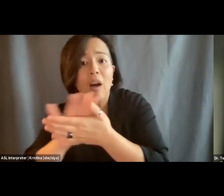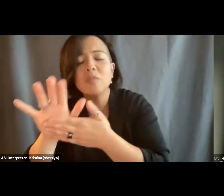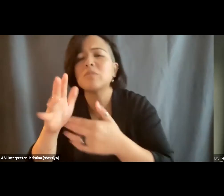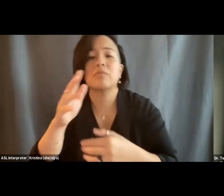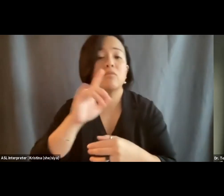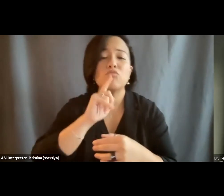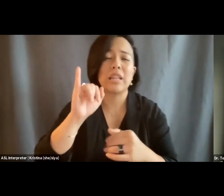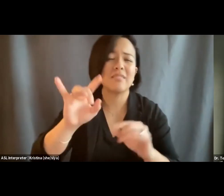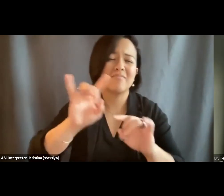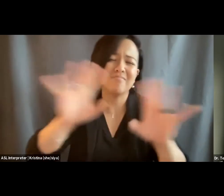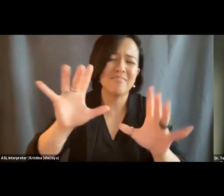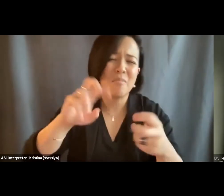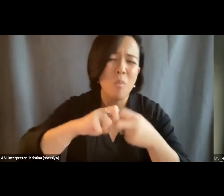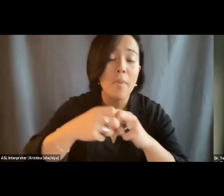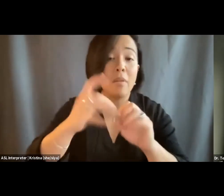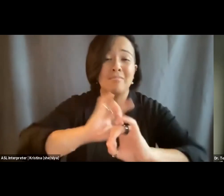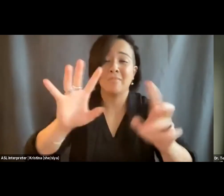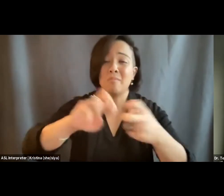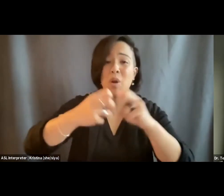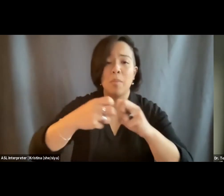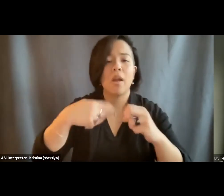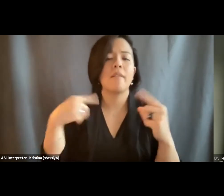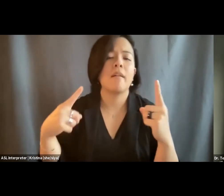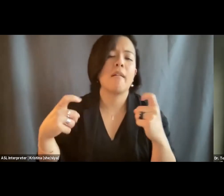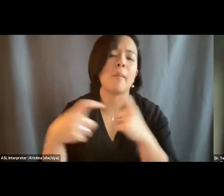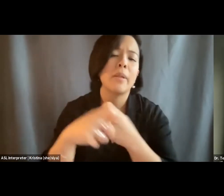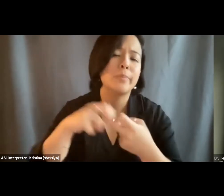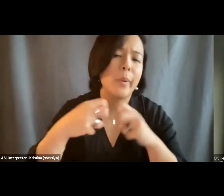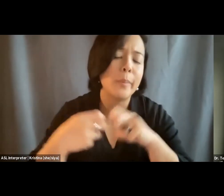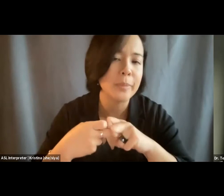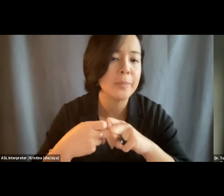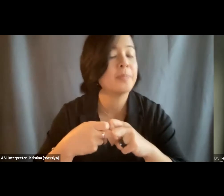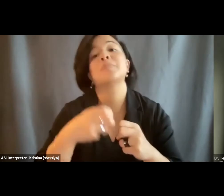Wicked problems are complex problems that defy